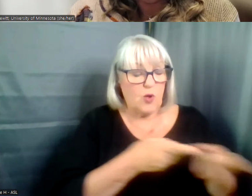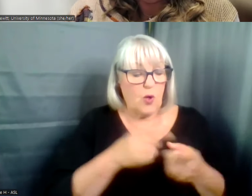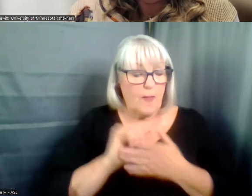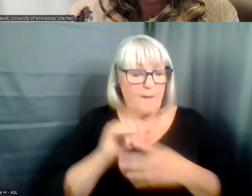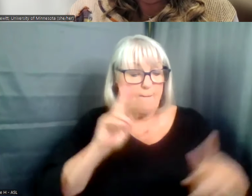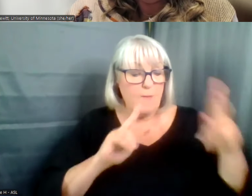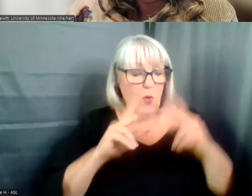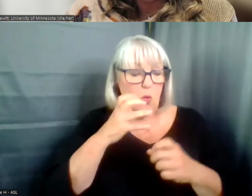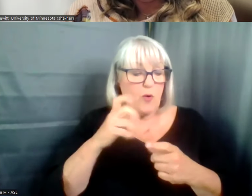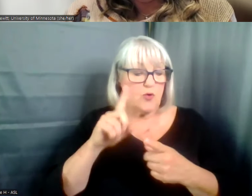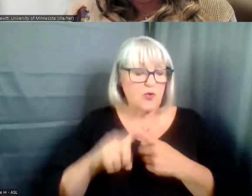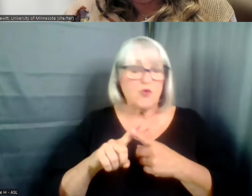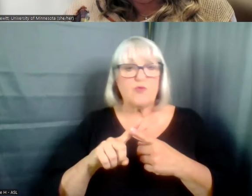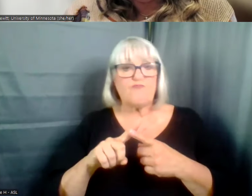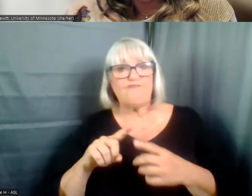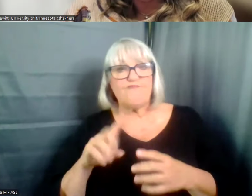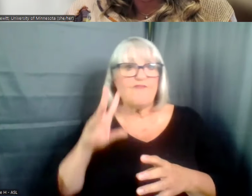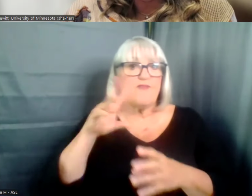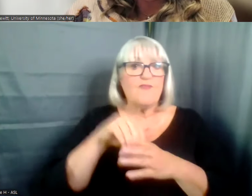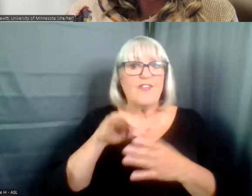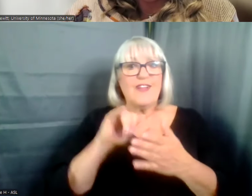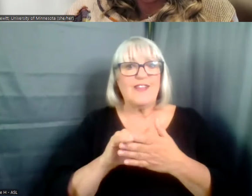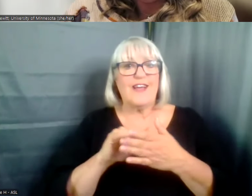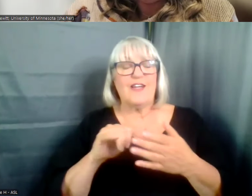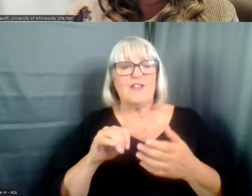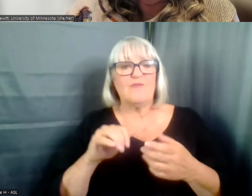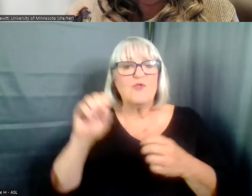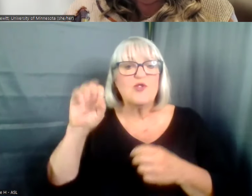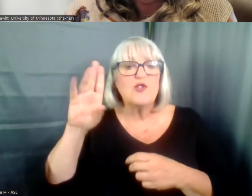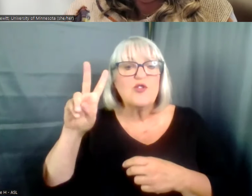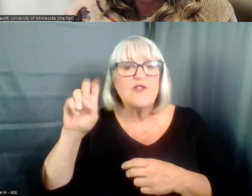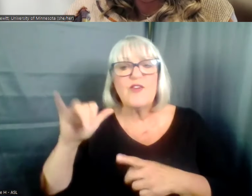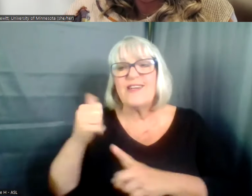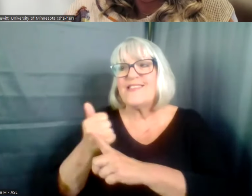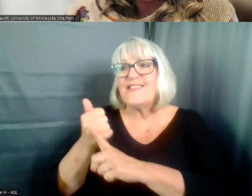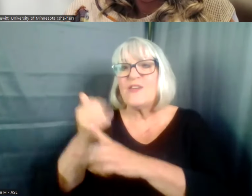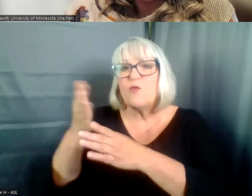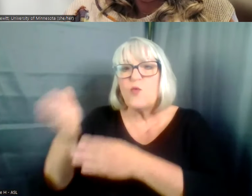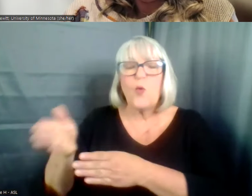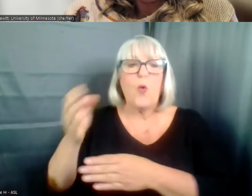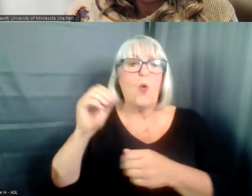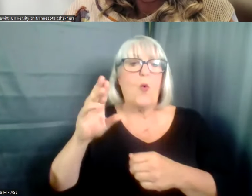So whether that's self-directed employers, organizations or the people who do the work,